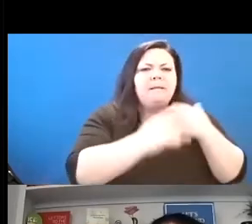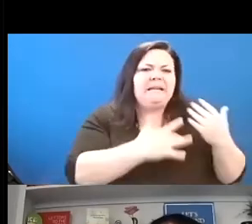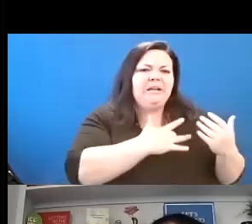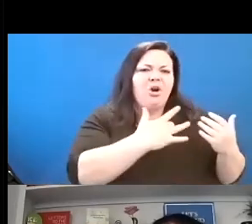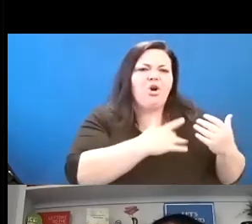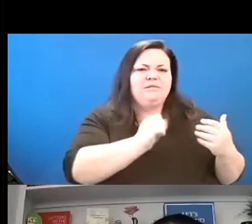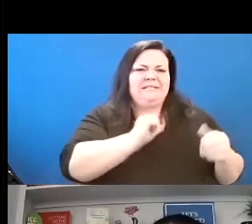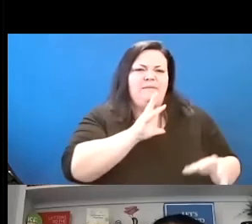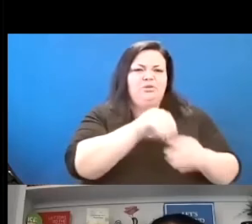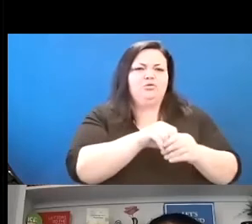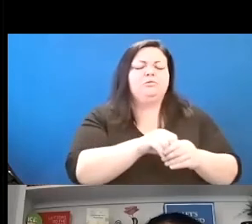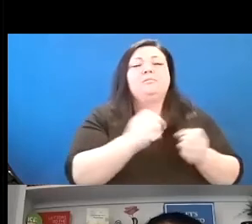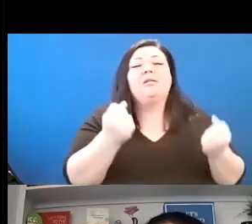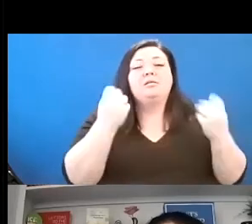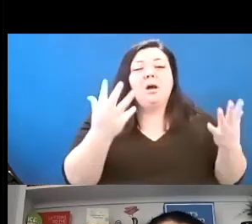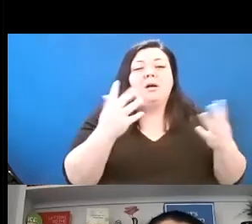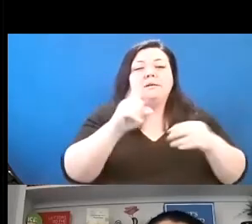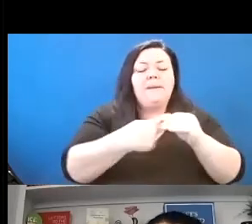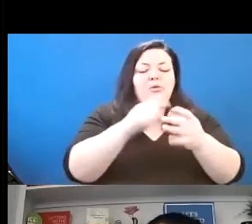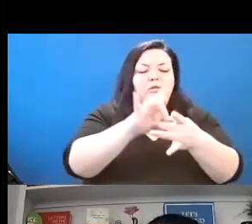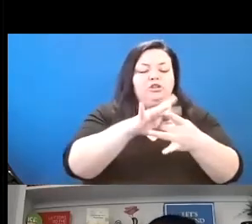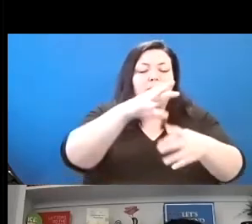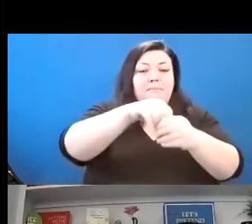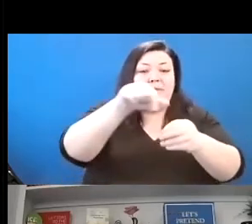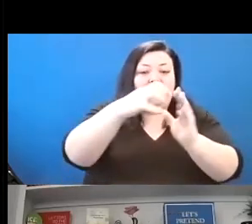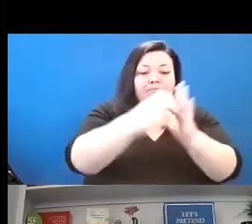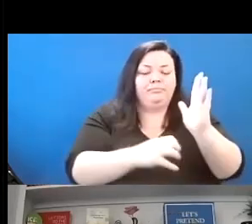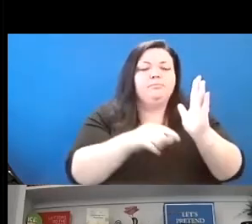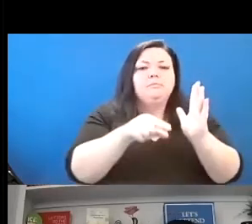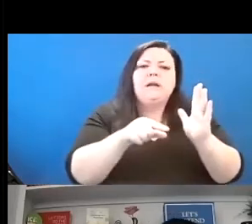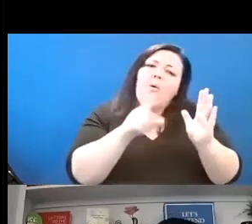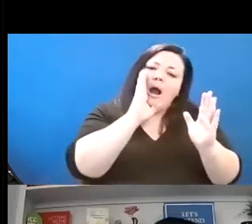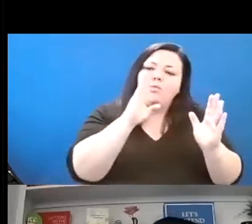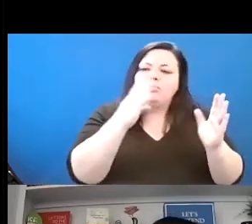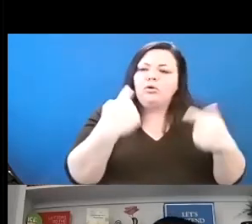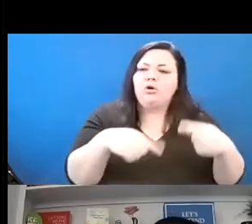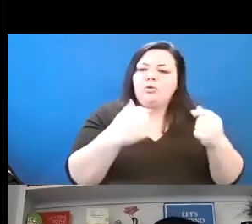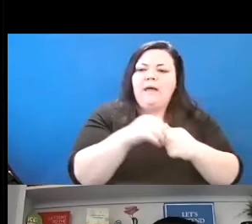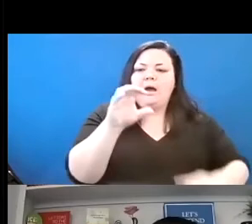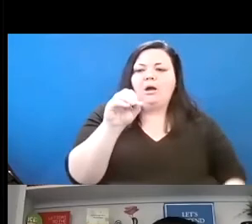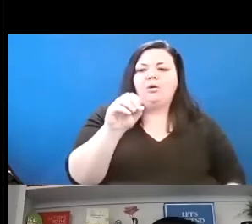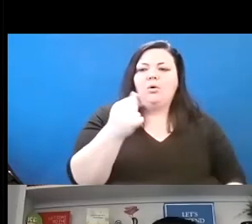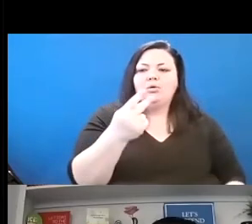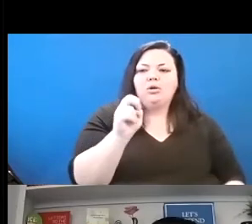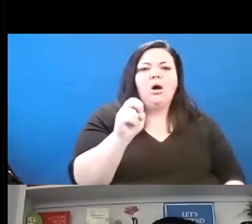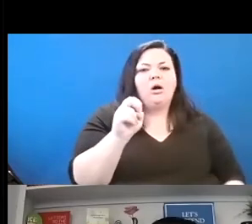the relationship in here now i would even argue that odon agrees to earn has its own idea of um